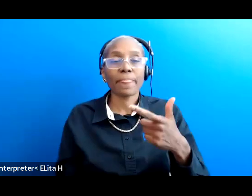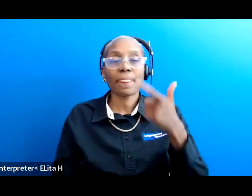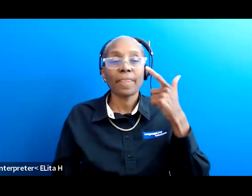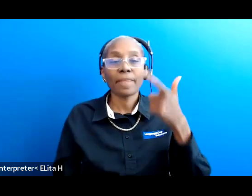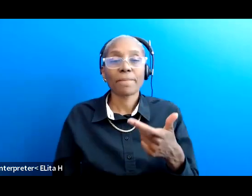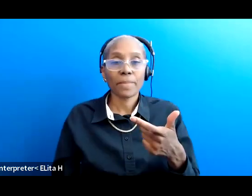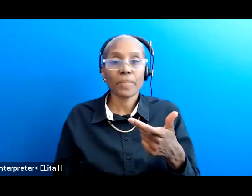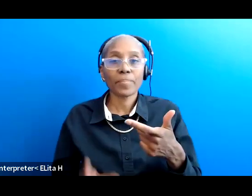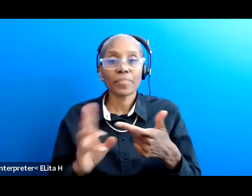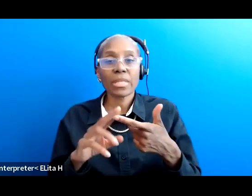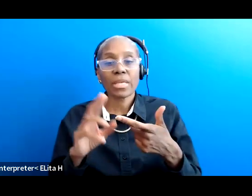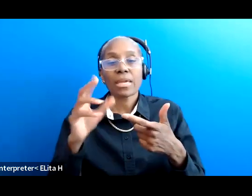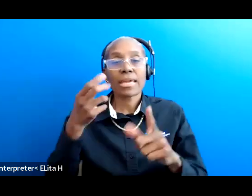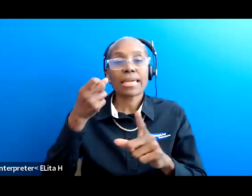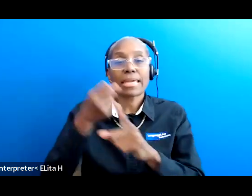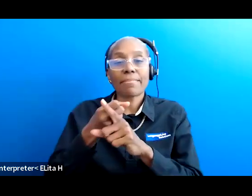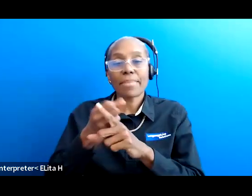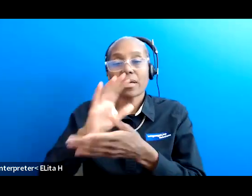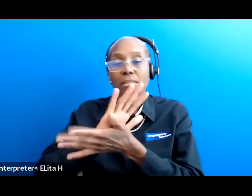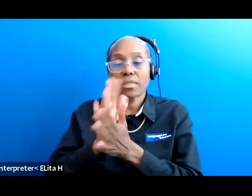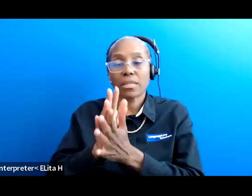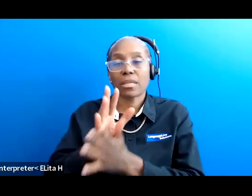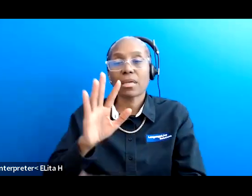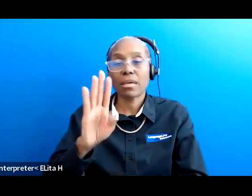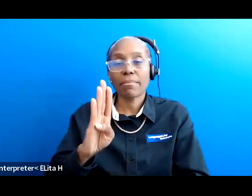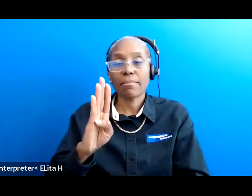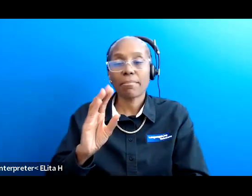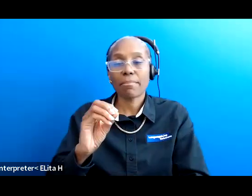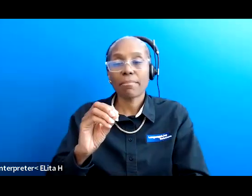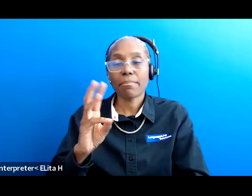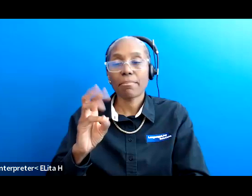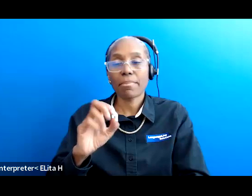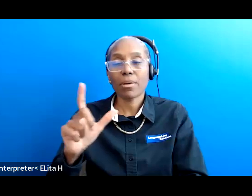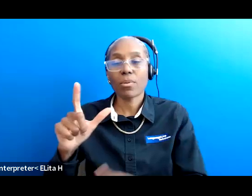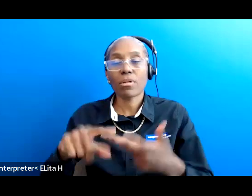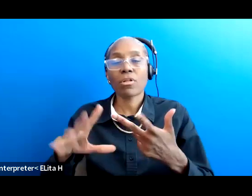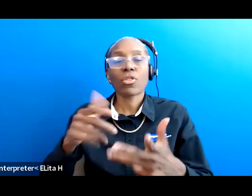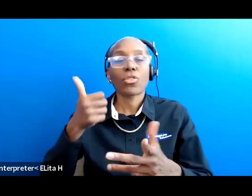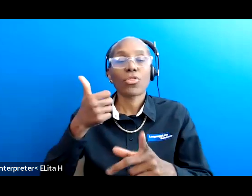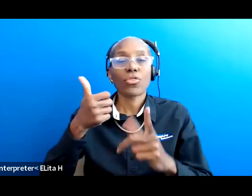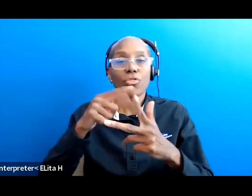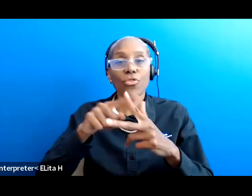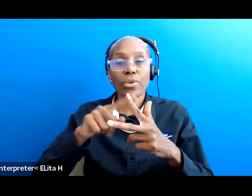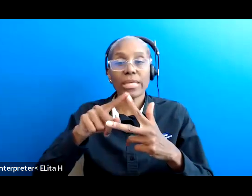Number two is an impacted bowel or even diarrhea. Number three is an issue with the skin.